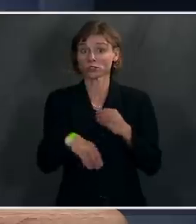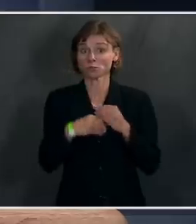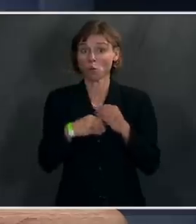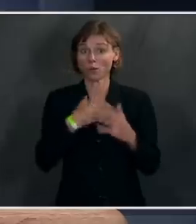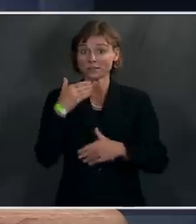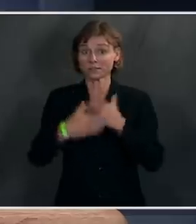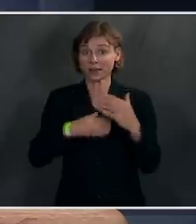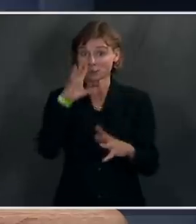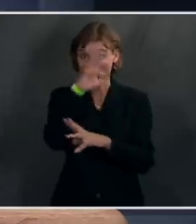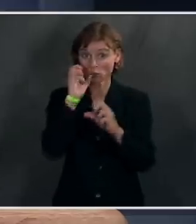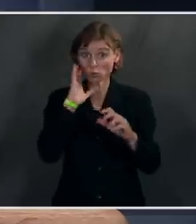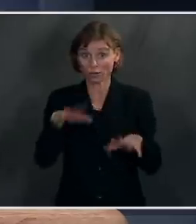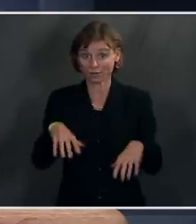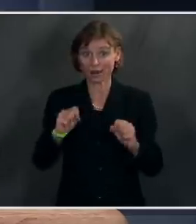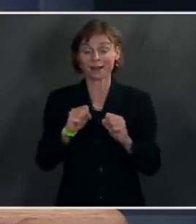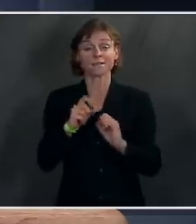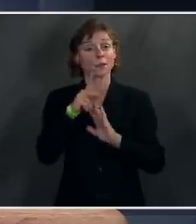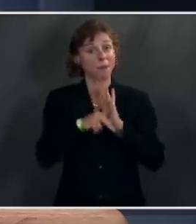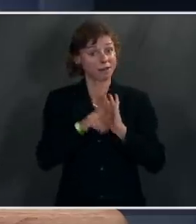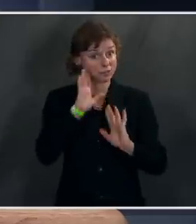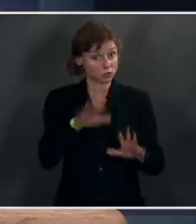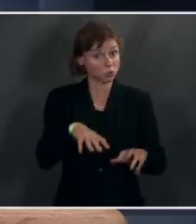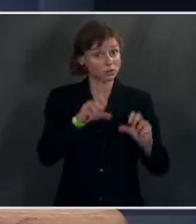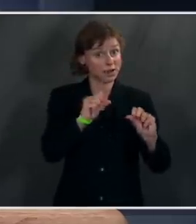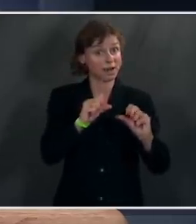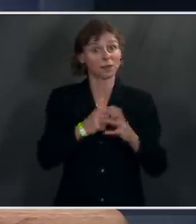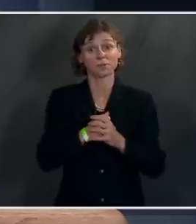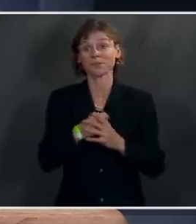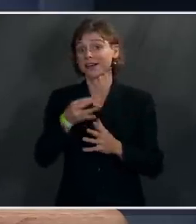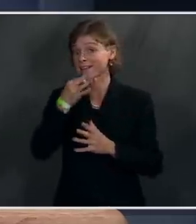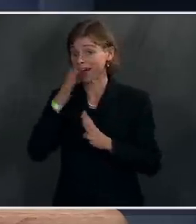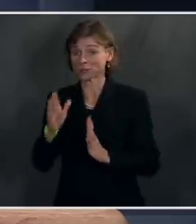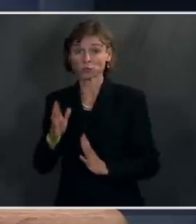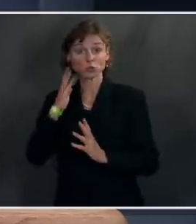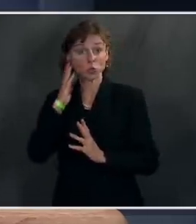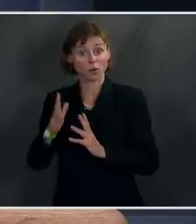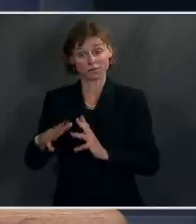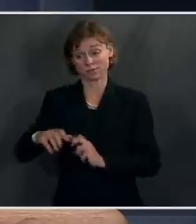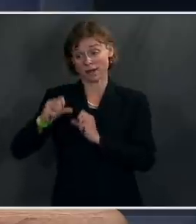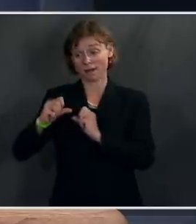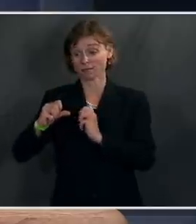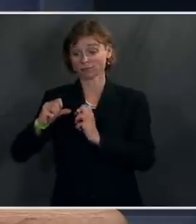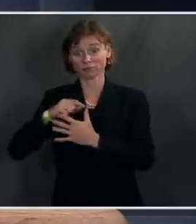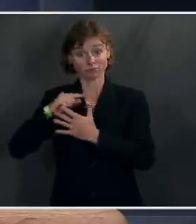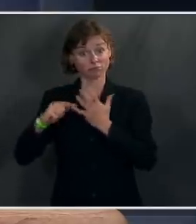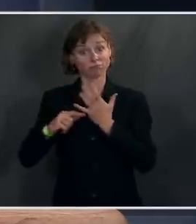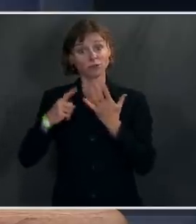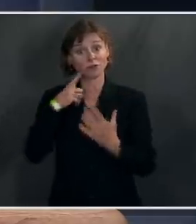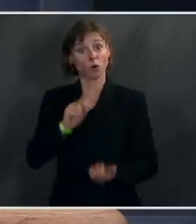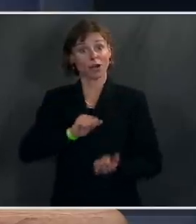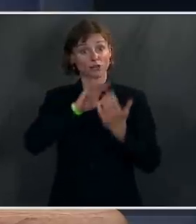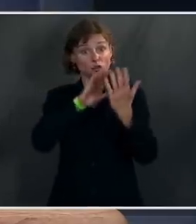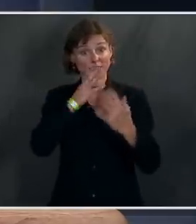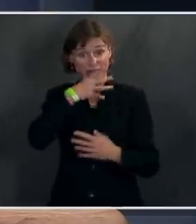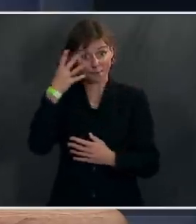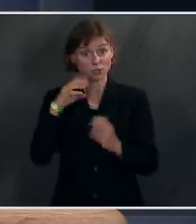our policy teams will take our experts will take to address immigration in a humane and moral way.